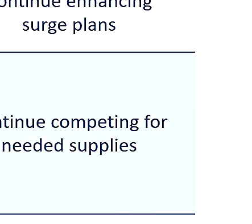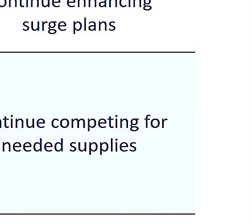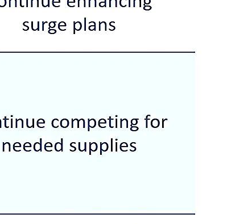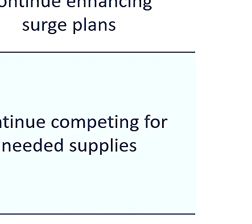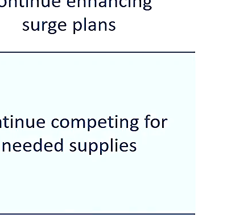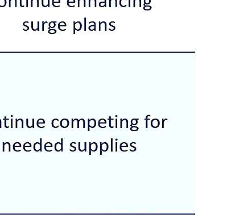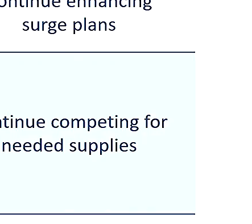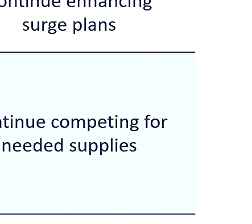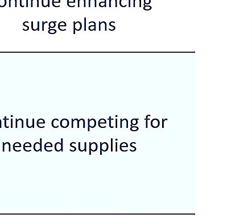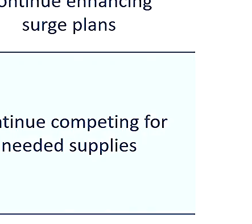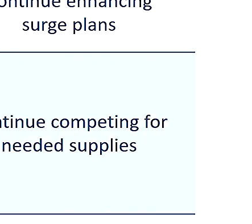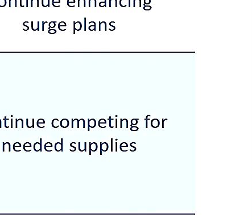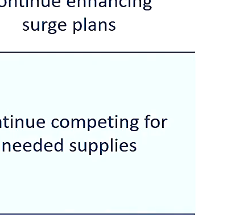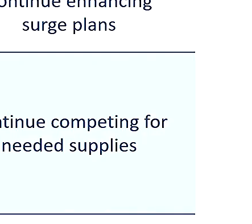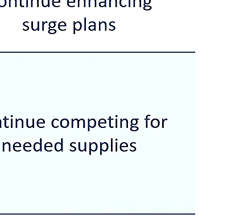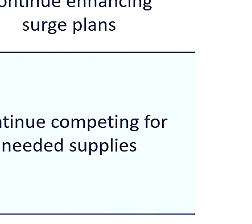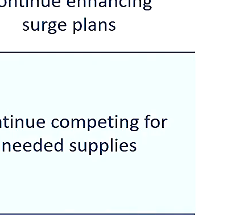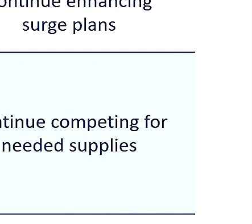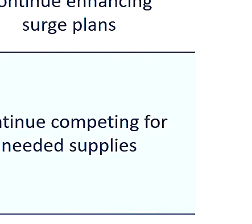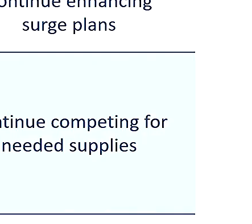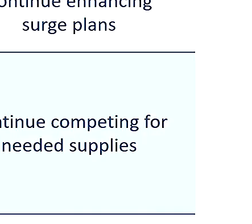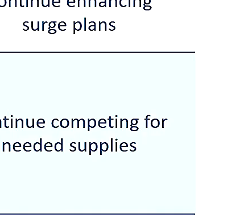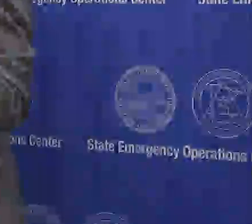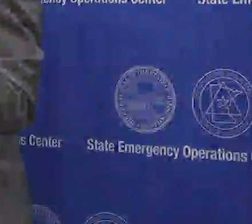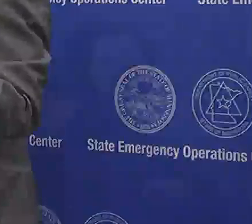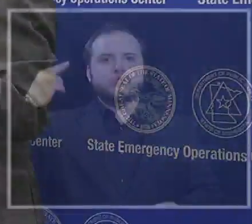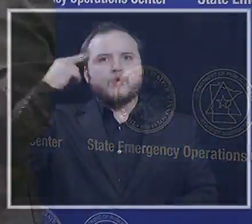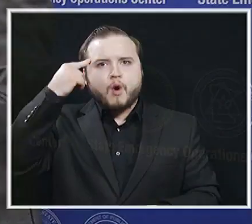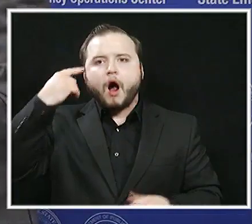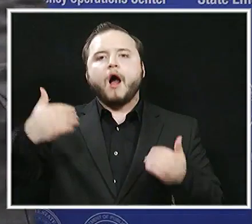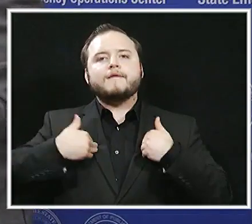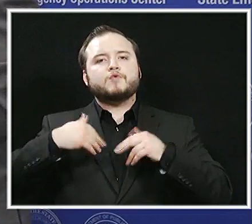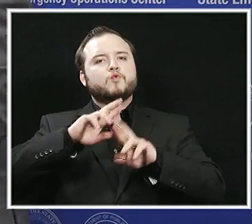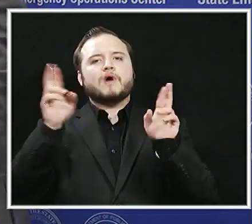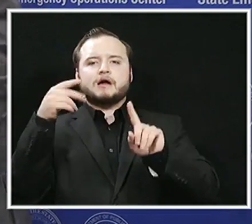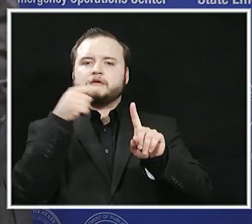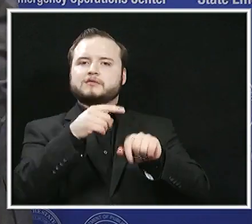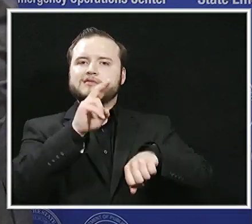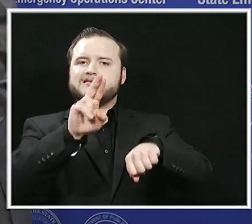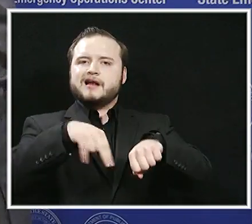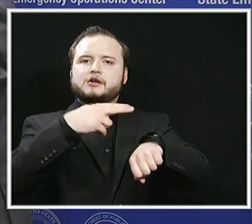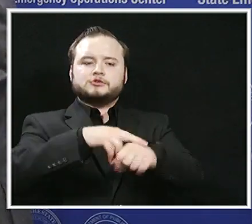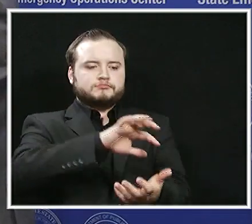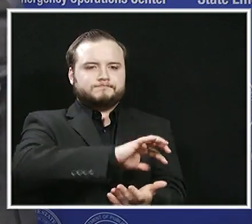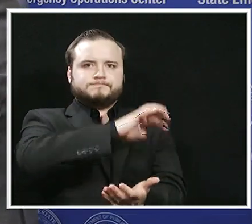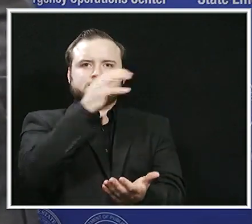Personal protective equipment, the state of Minnesota did not have that because the plan that many states I think all states thought was the strategic national